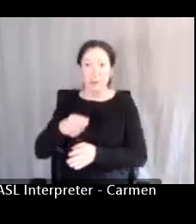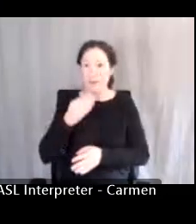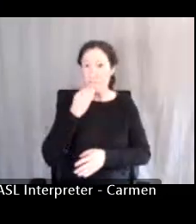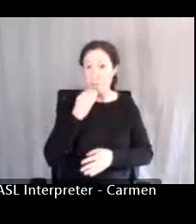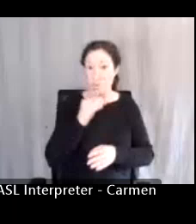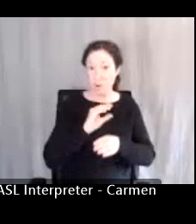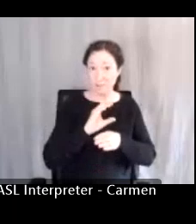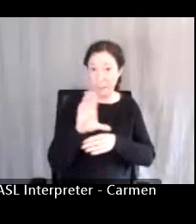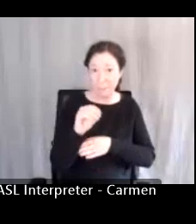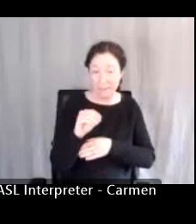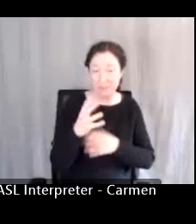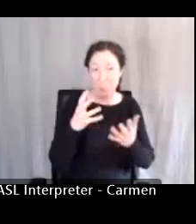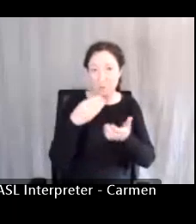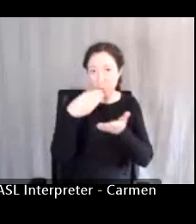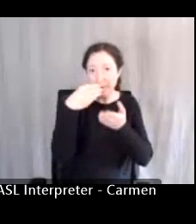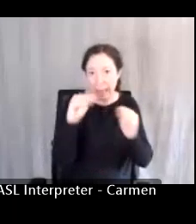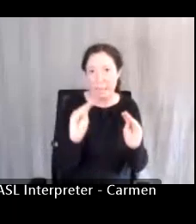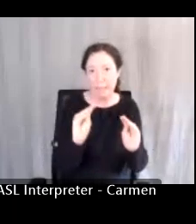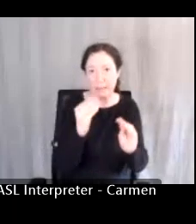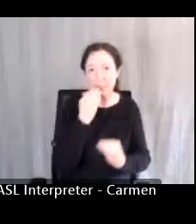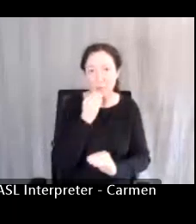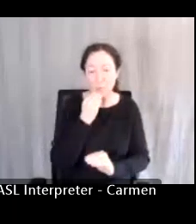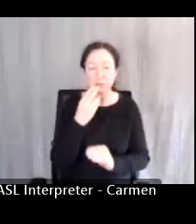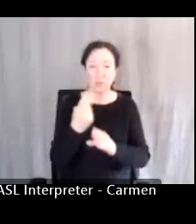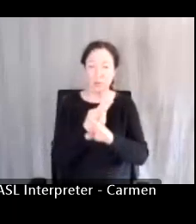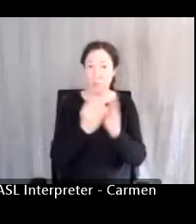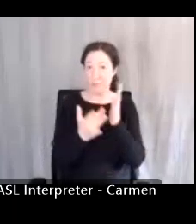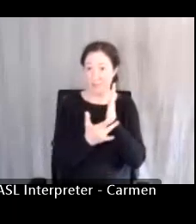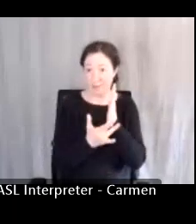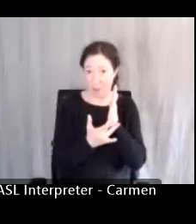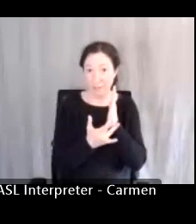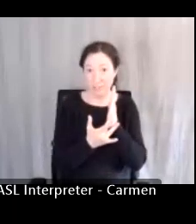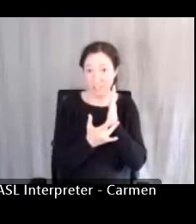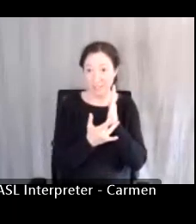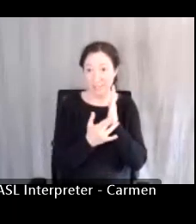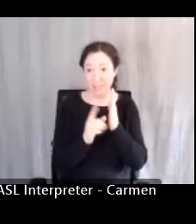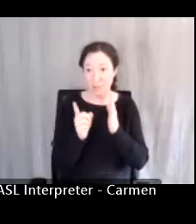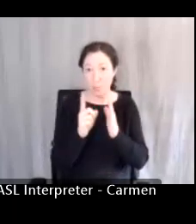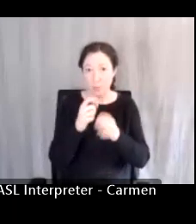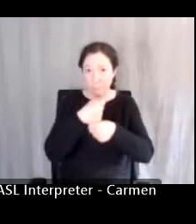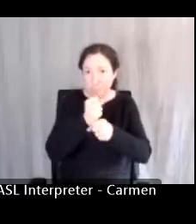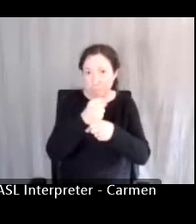So they use technology where they make the food to make it highly palatable.